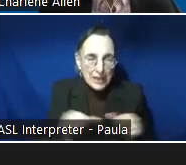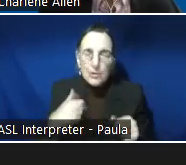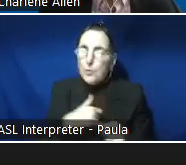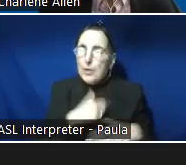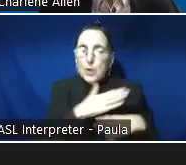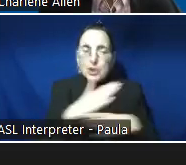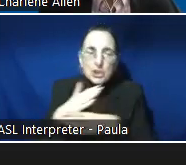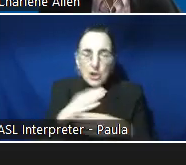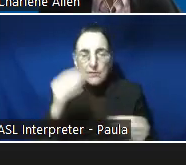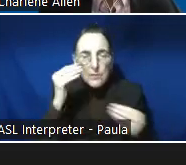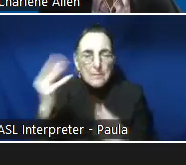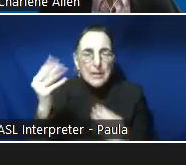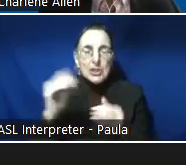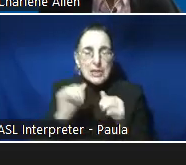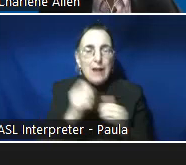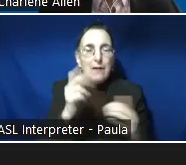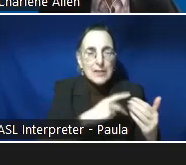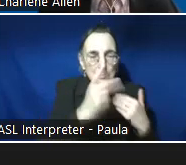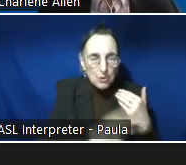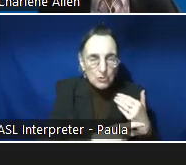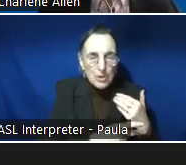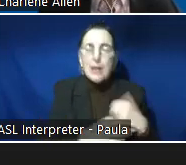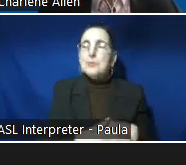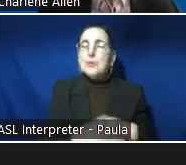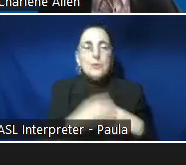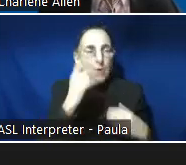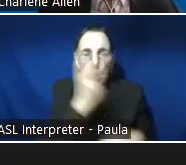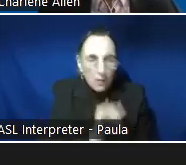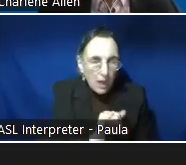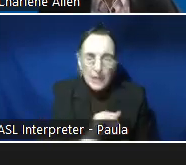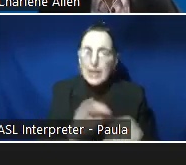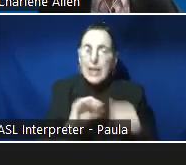about how these programs and how you might go about creating partnerships